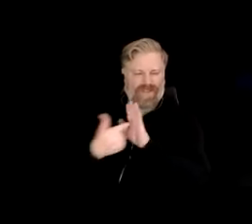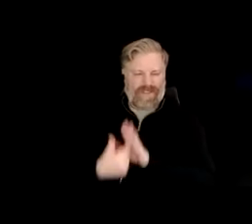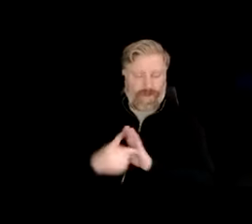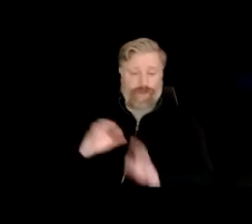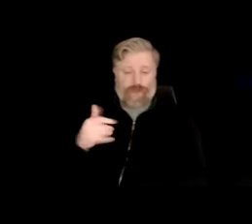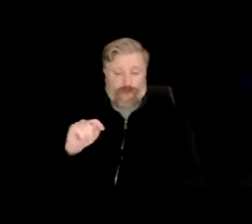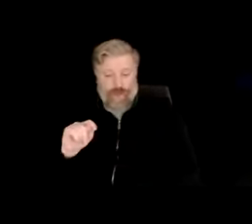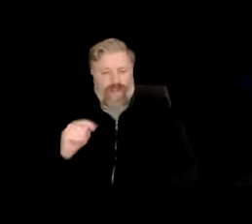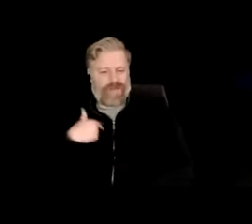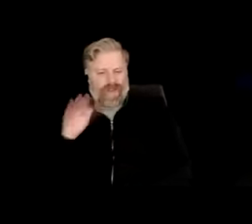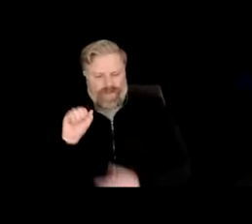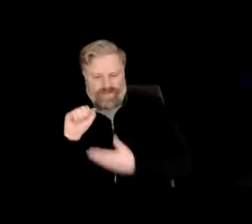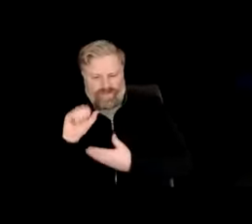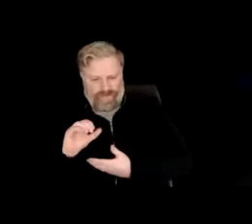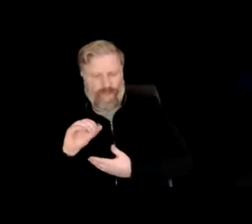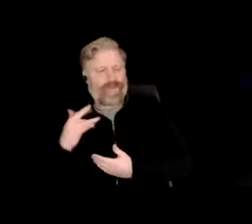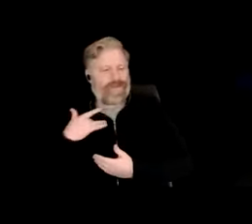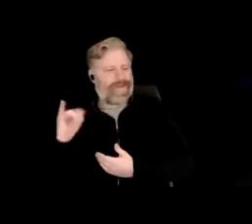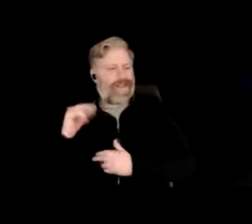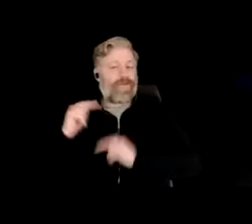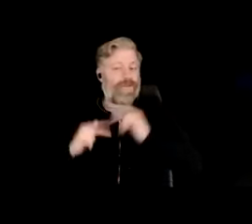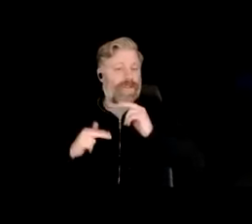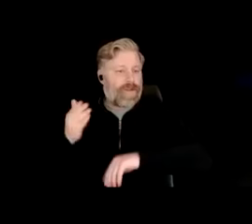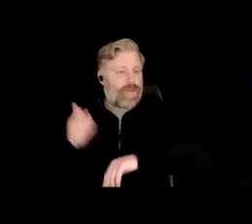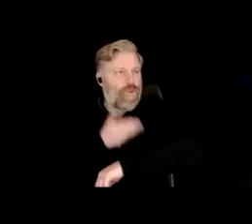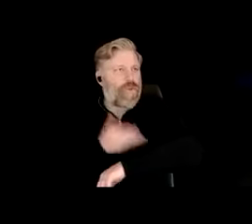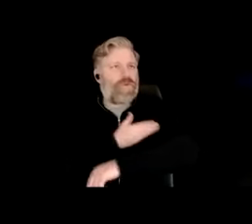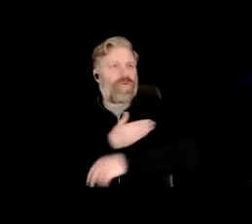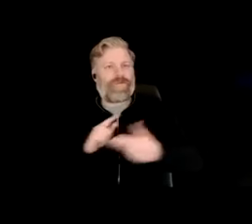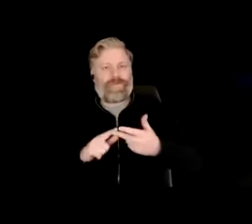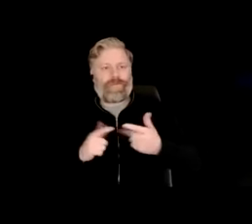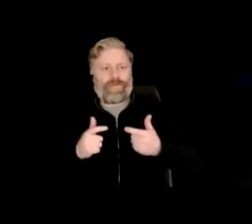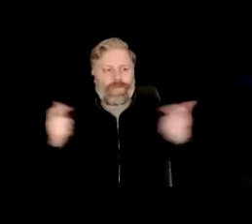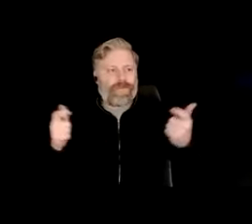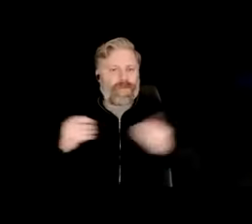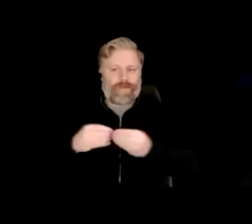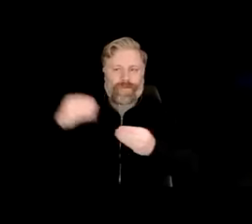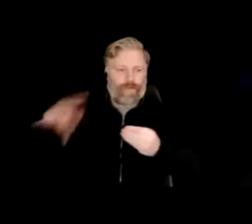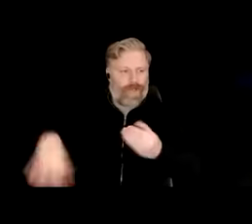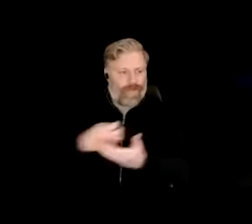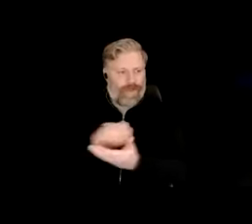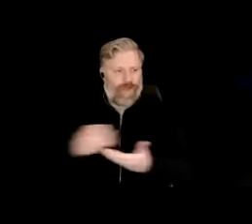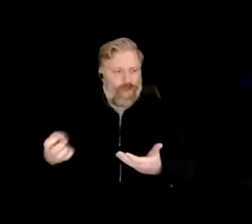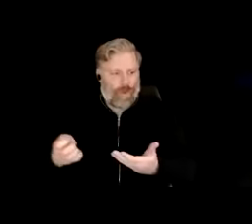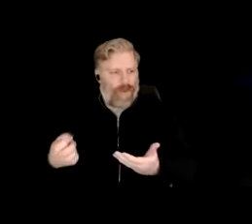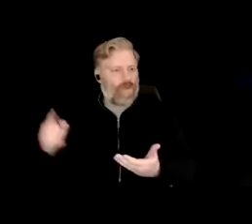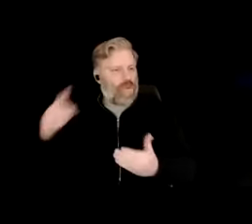that capital expenses are generally facility improvements and large or expensive equipment expected to be useful beyond a year.